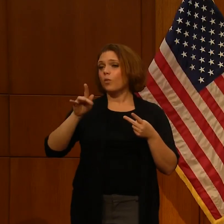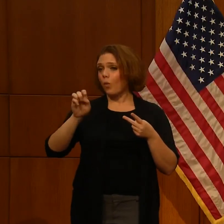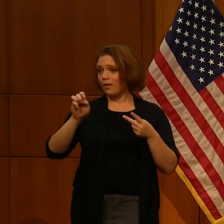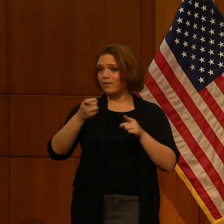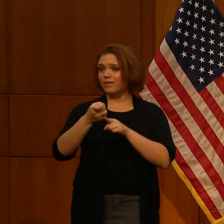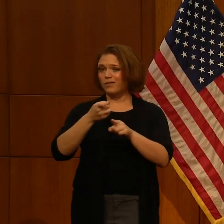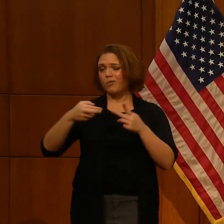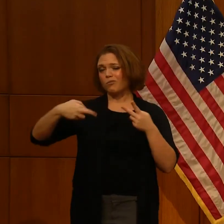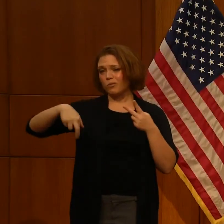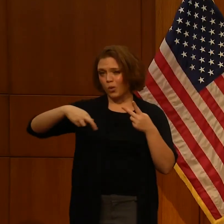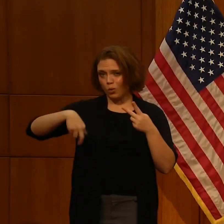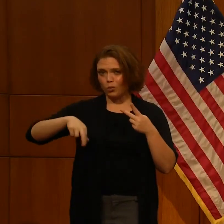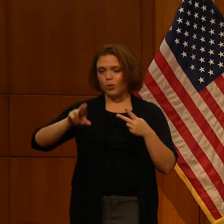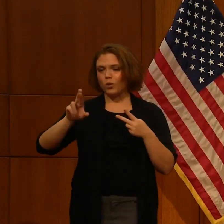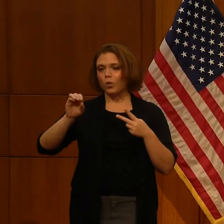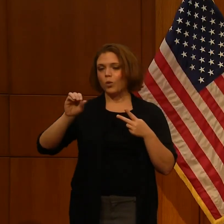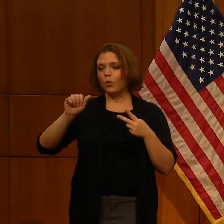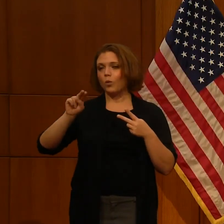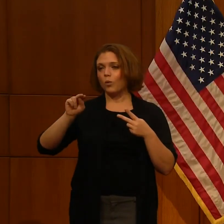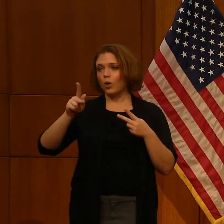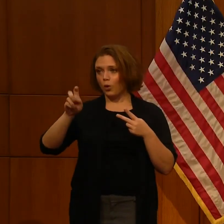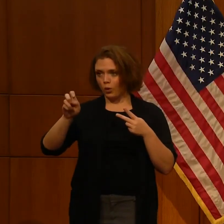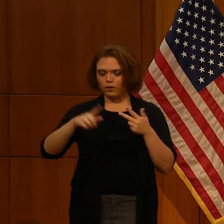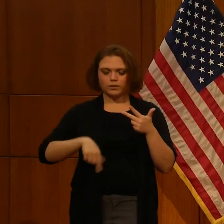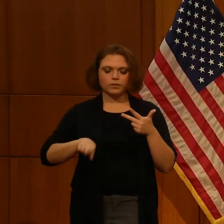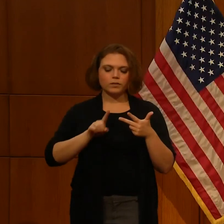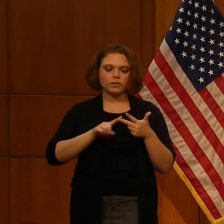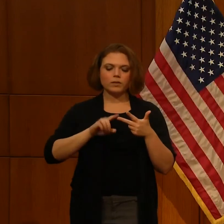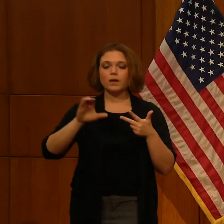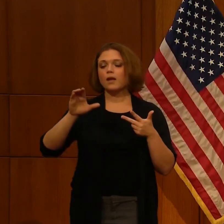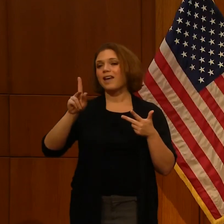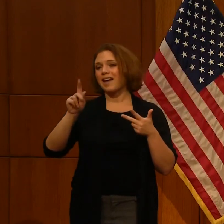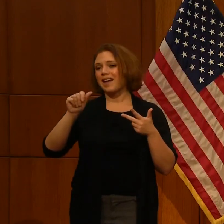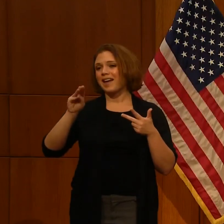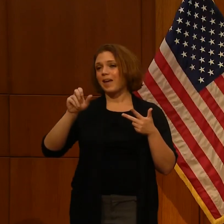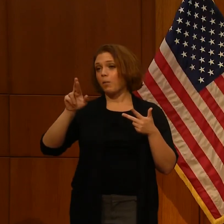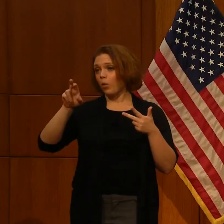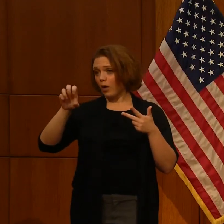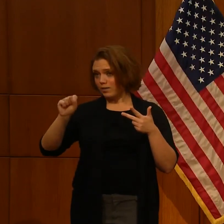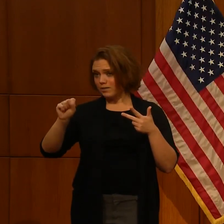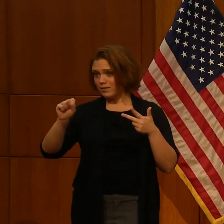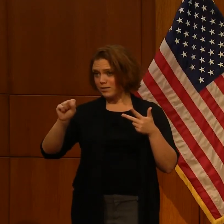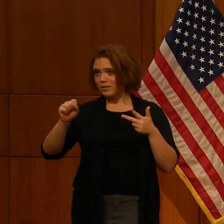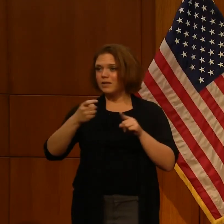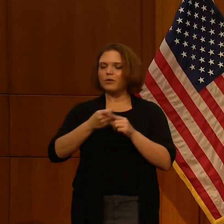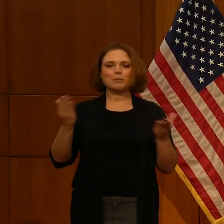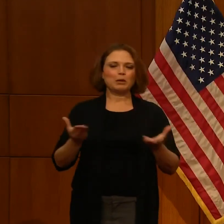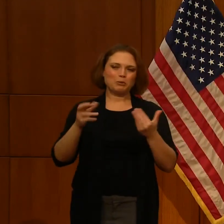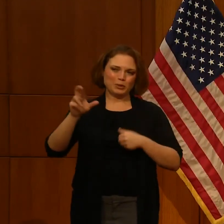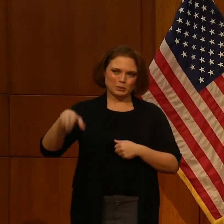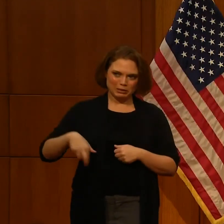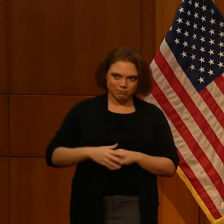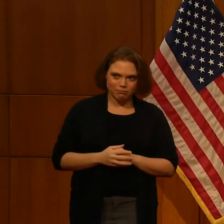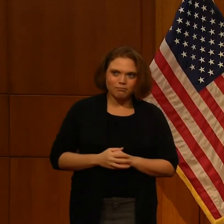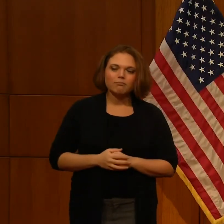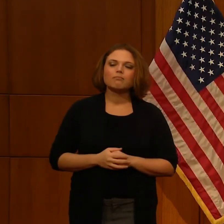FROM MISS BERLITZ WHITE FROM THE CITY OF ROME. NOTE AND